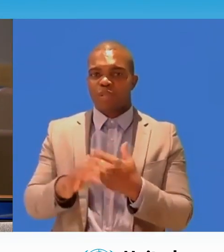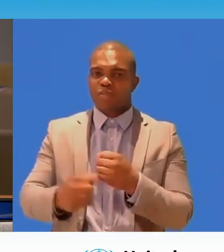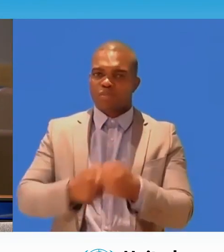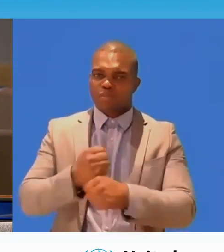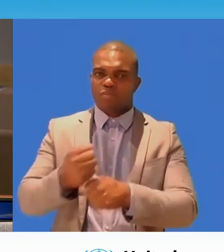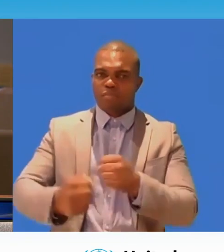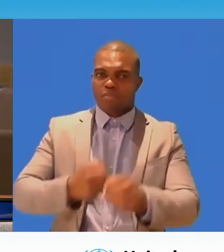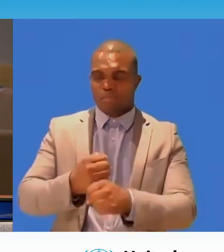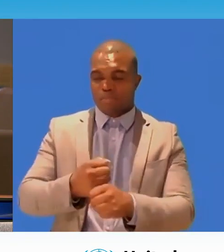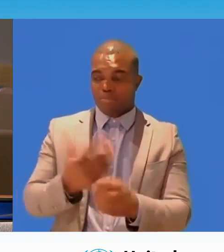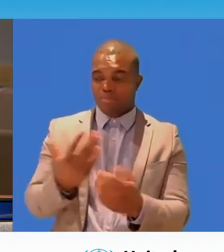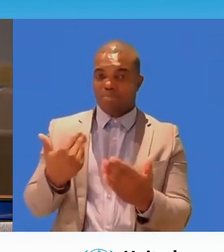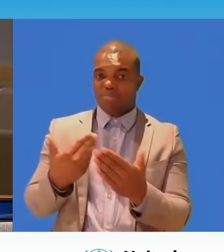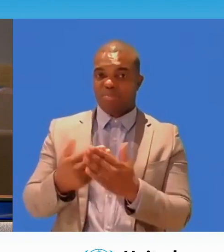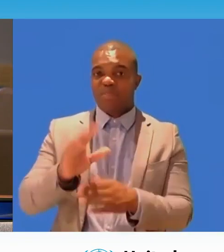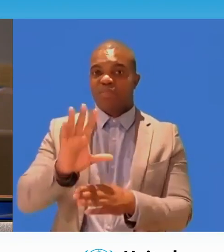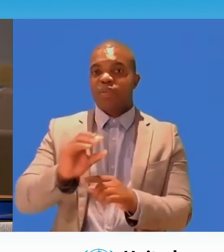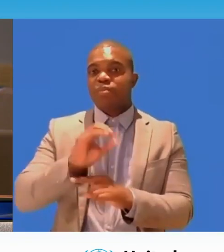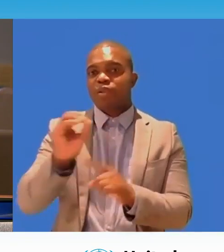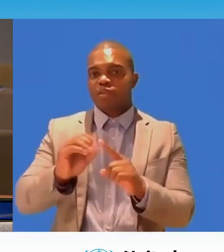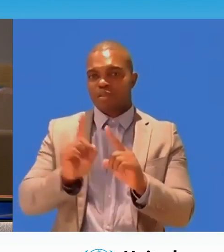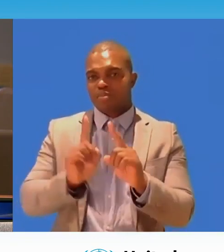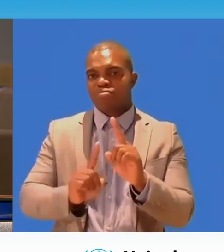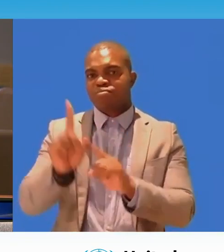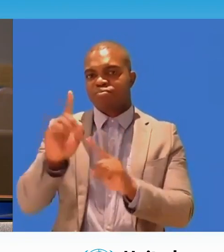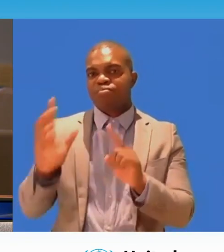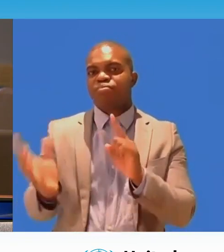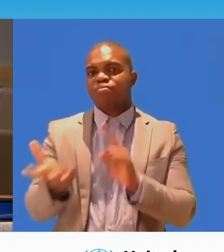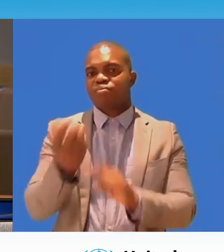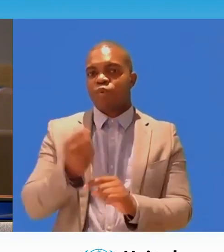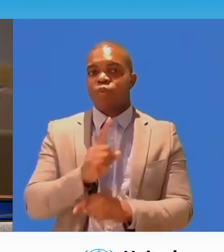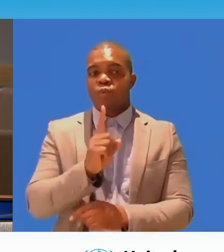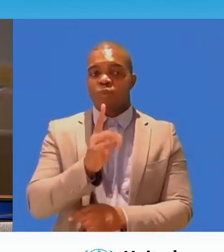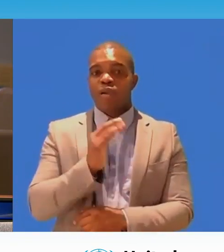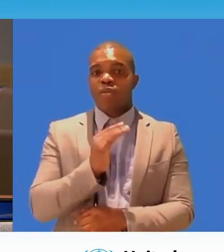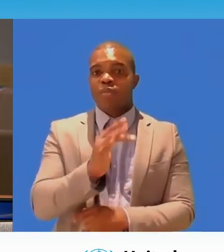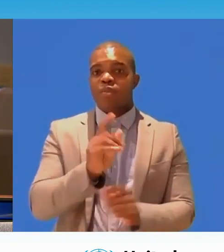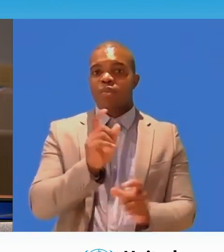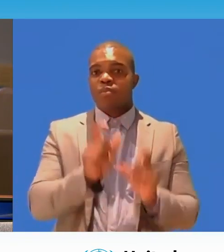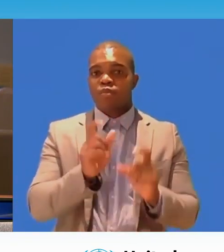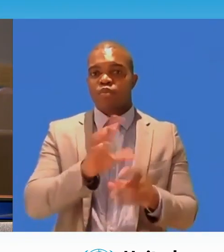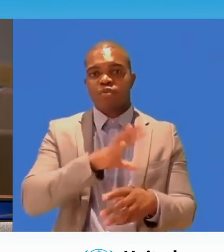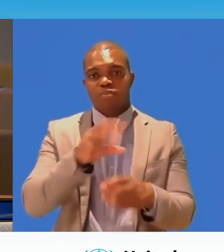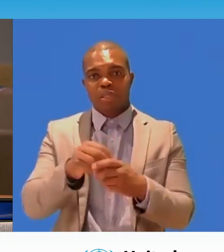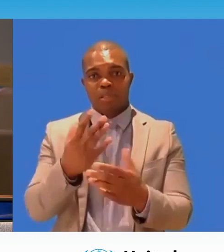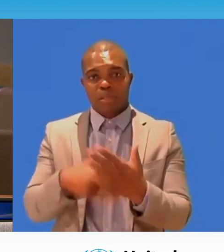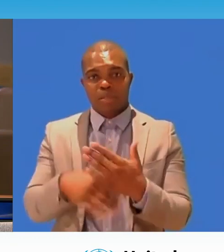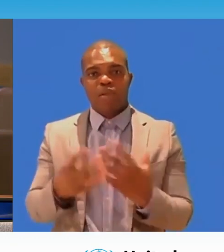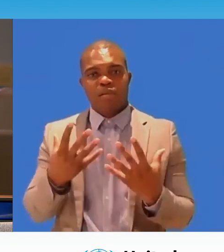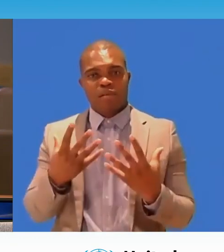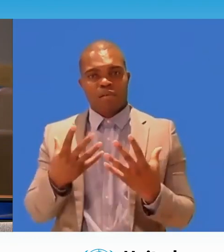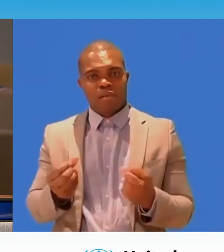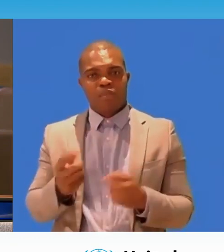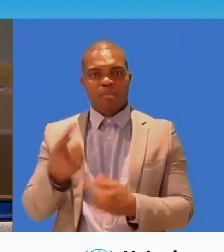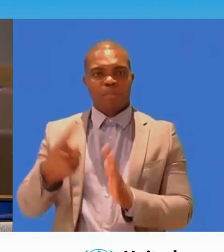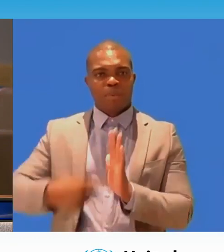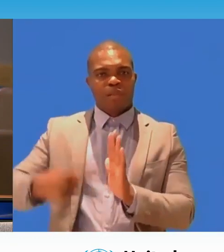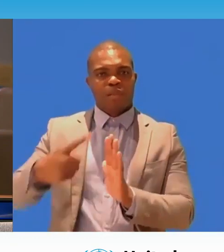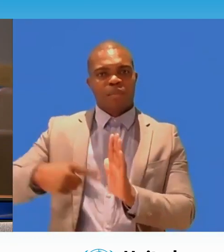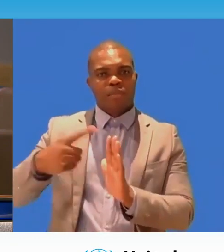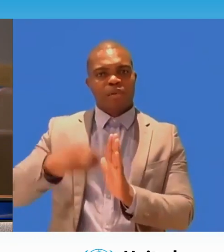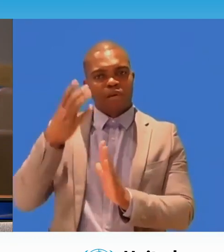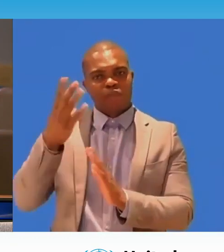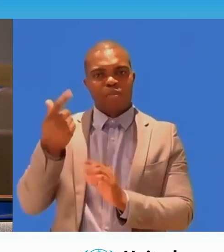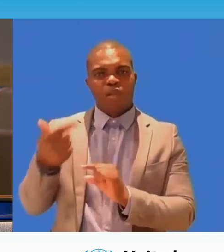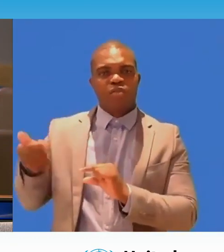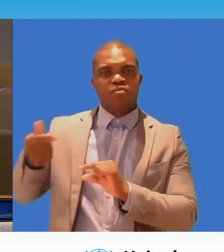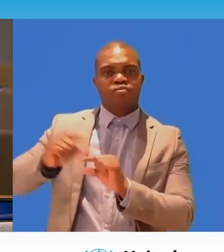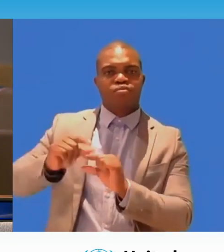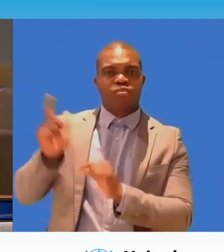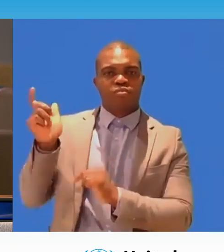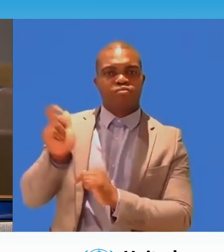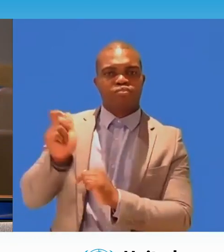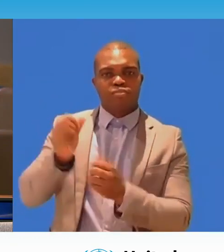benefit supported by 680 million State funding annually inclusive education it also prioritize